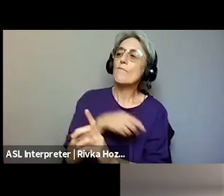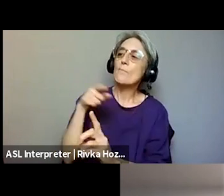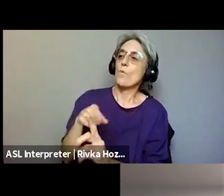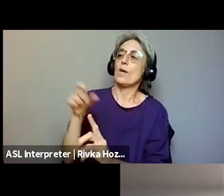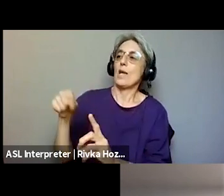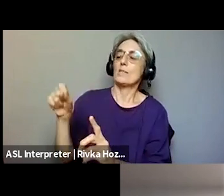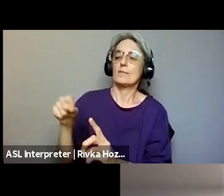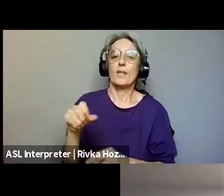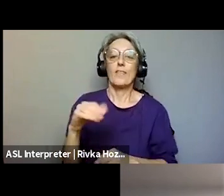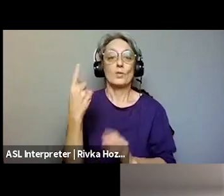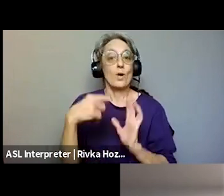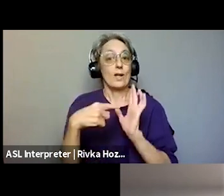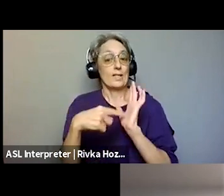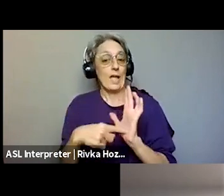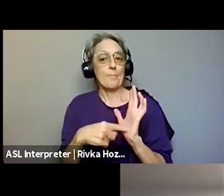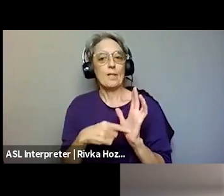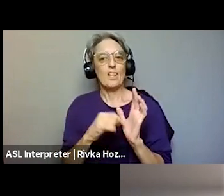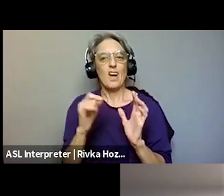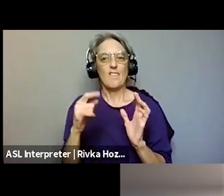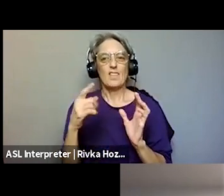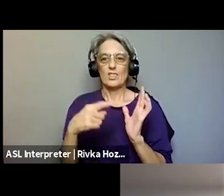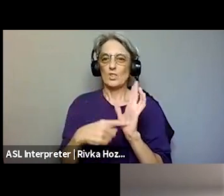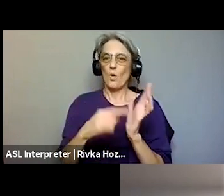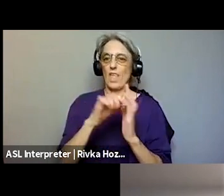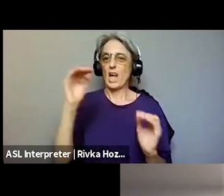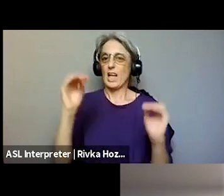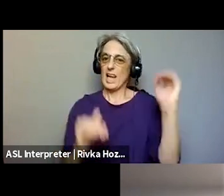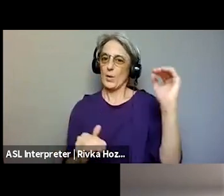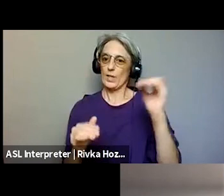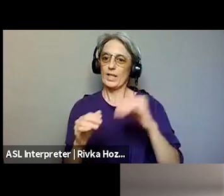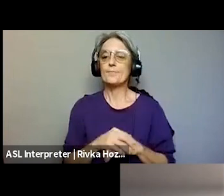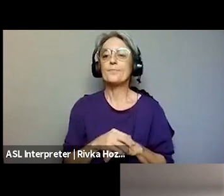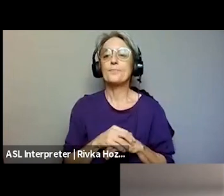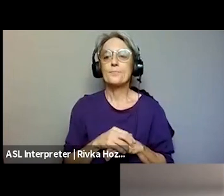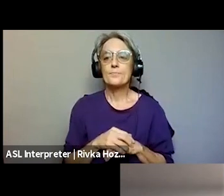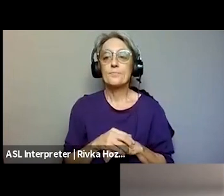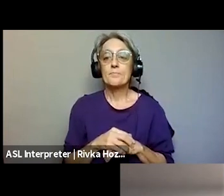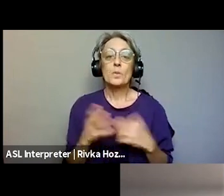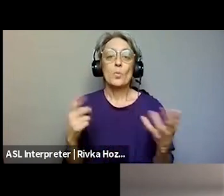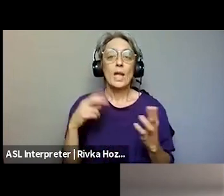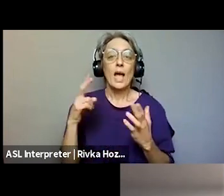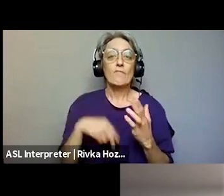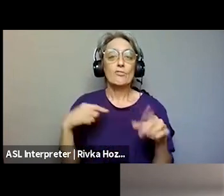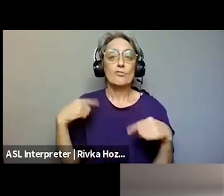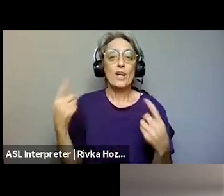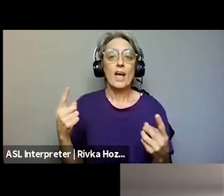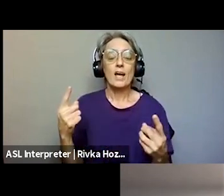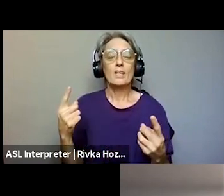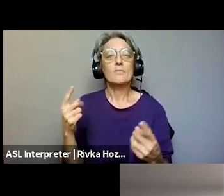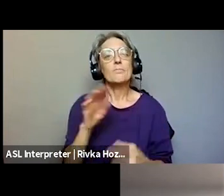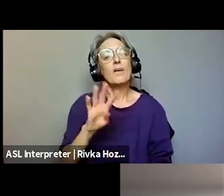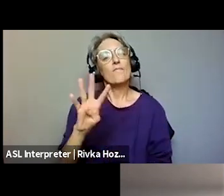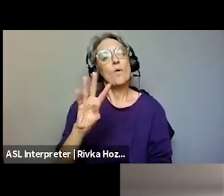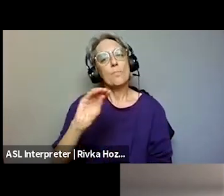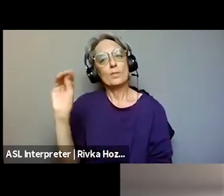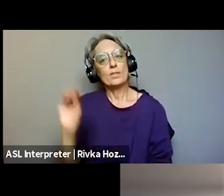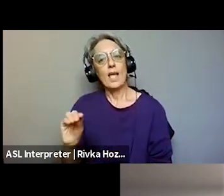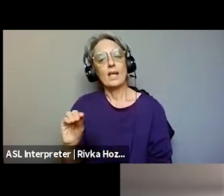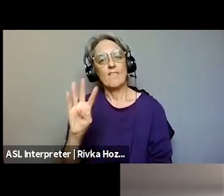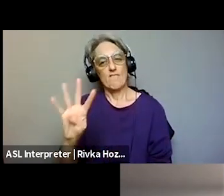of the inequities because I think what I've read most recently about four percent of obstetric